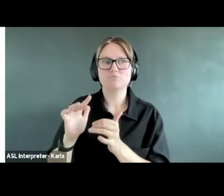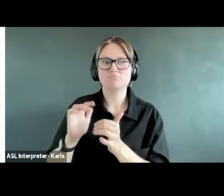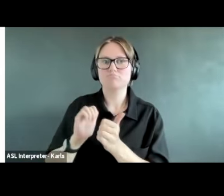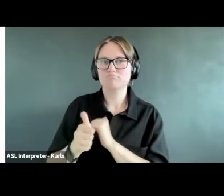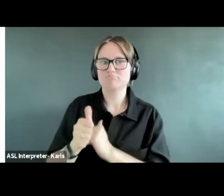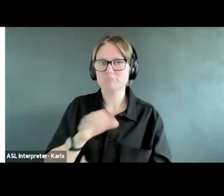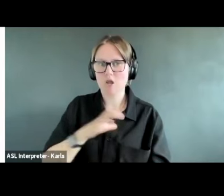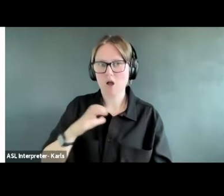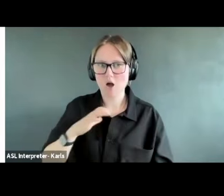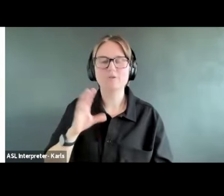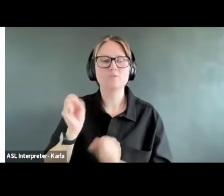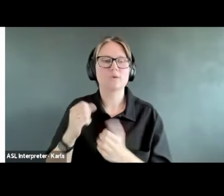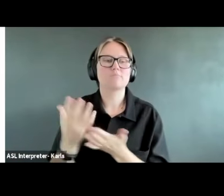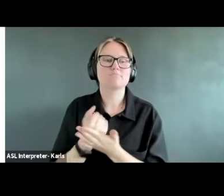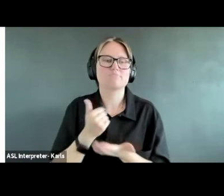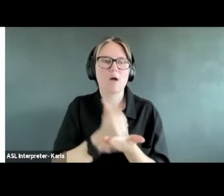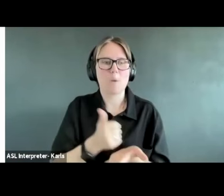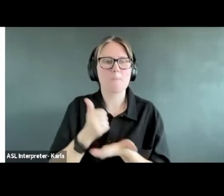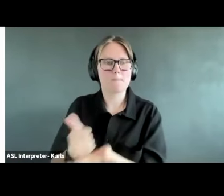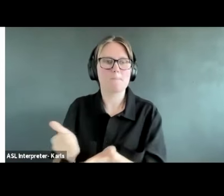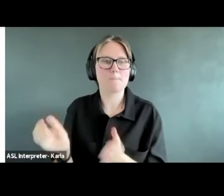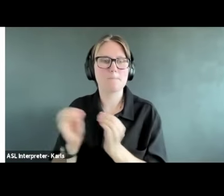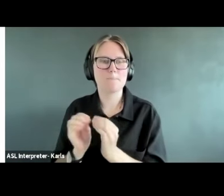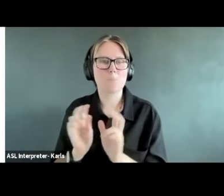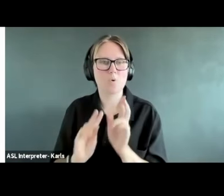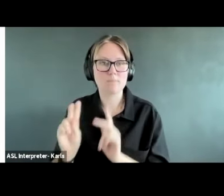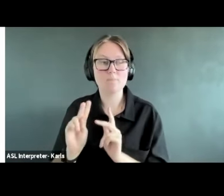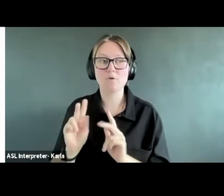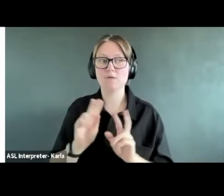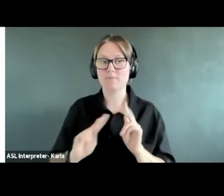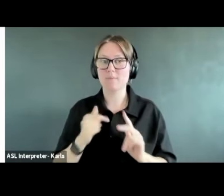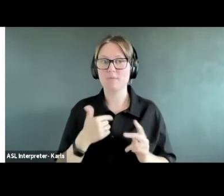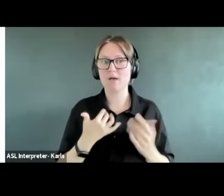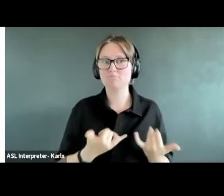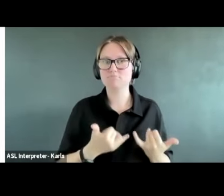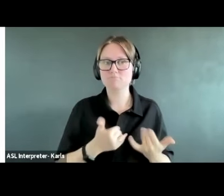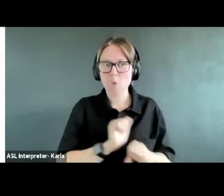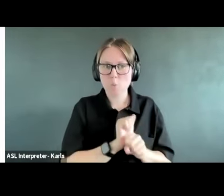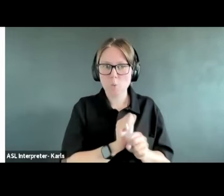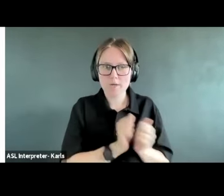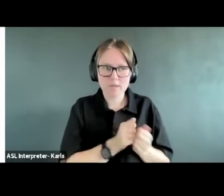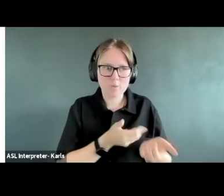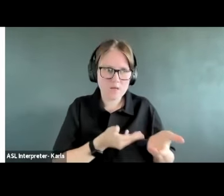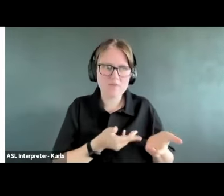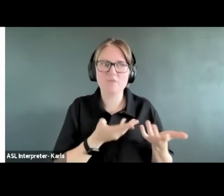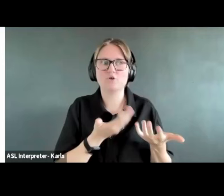more people and the people I'm working with are looking to get licensed in more states but we want people